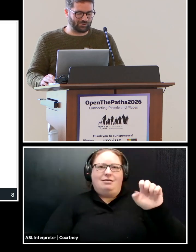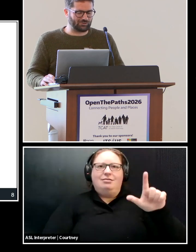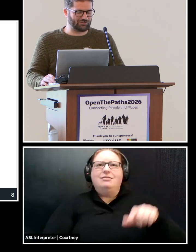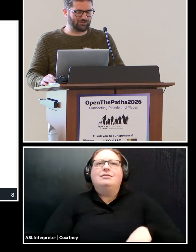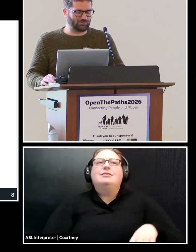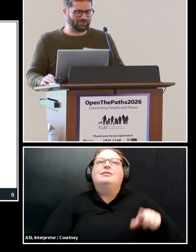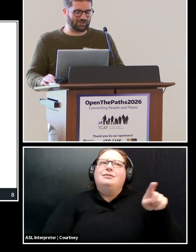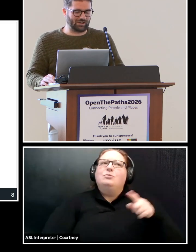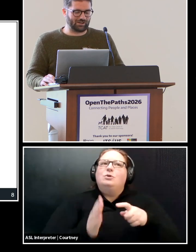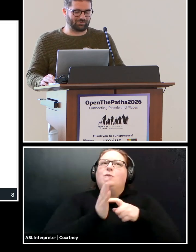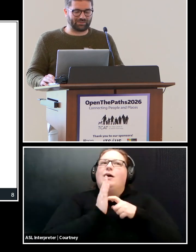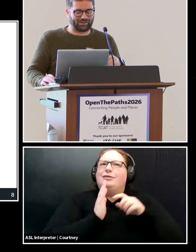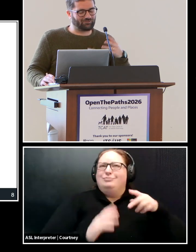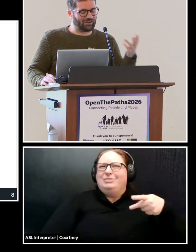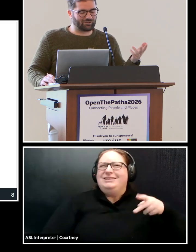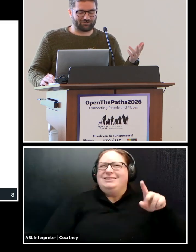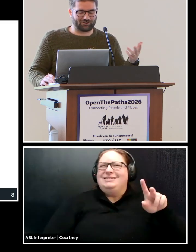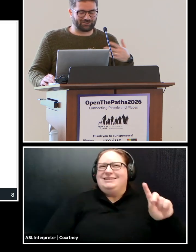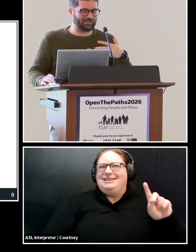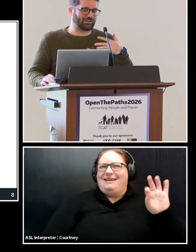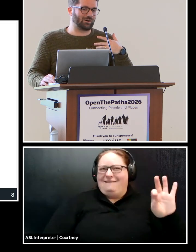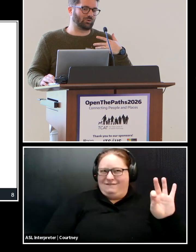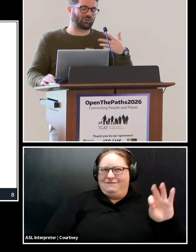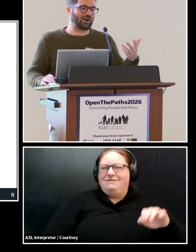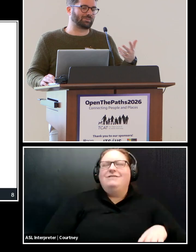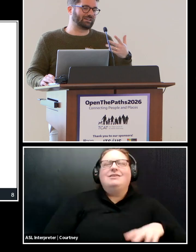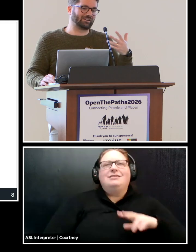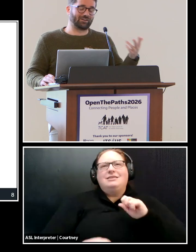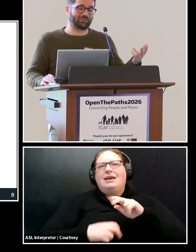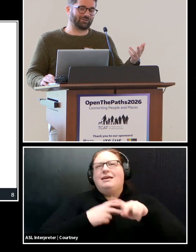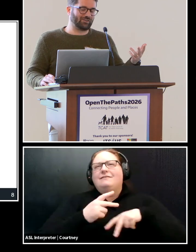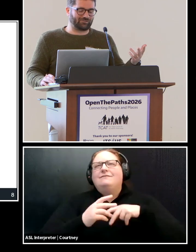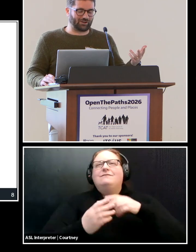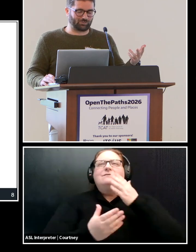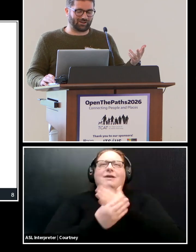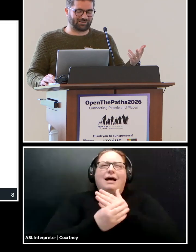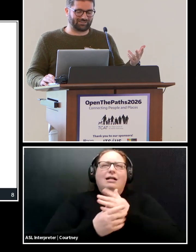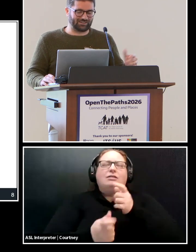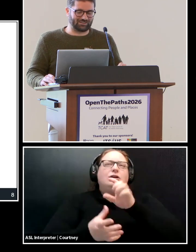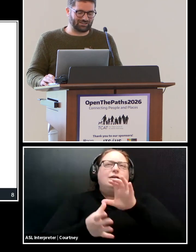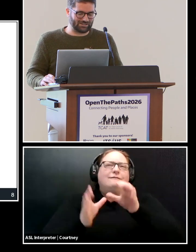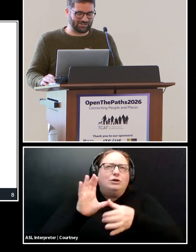uh you can do uh that file conversion and a couple cropping and other file processing